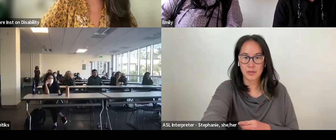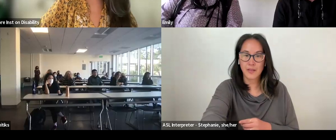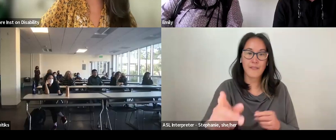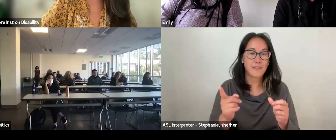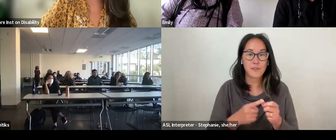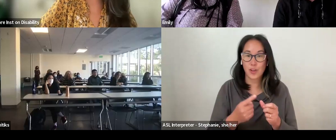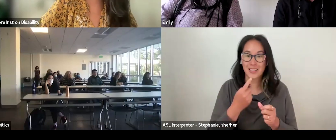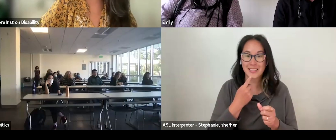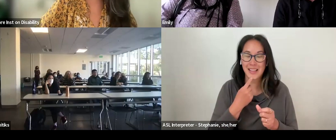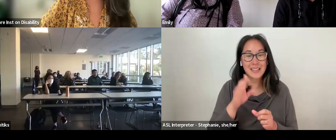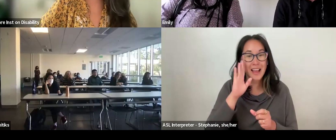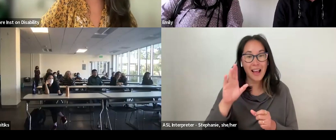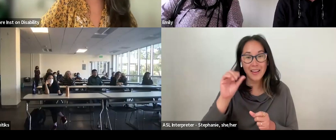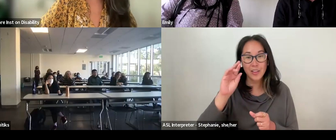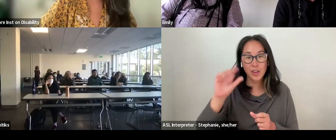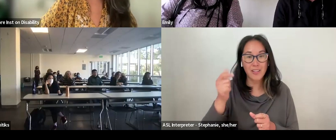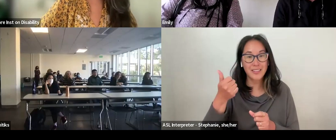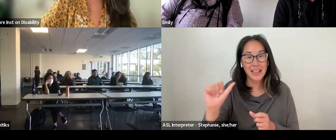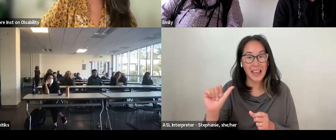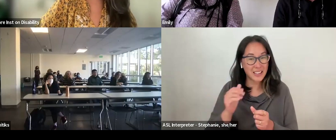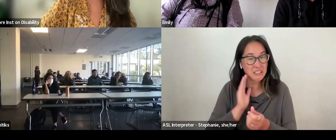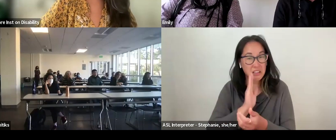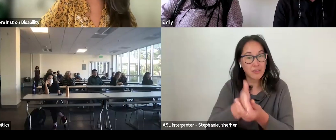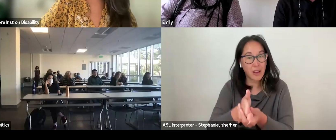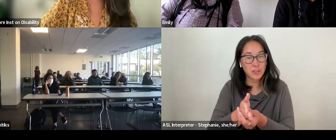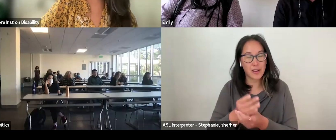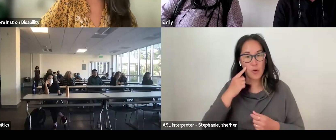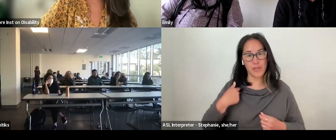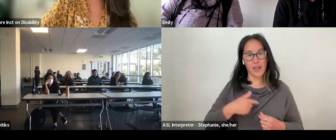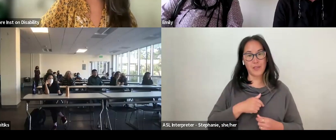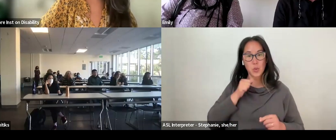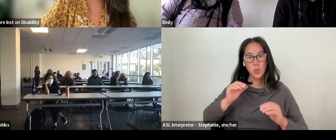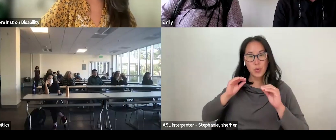Do you think there are any interventions that those of us who teach medical students,